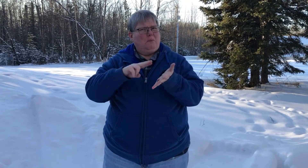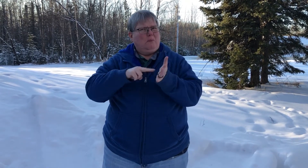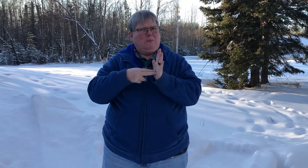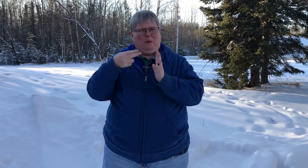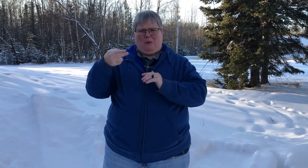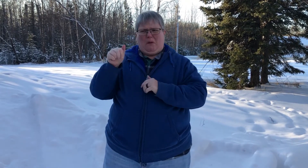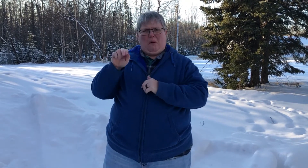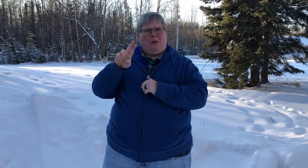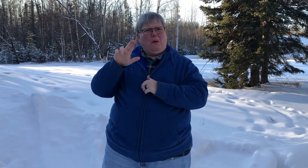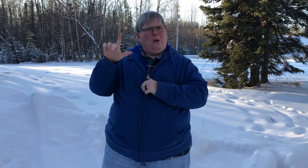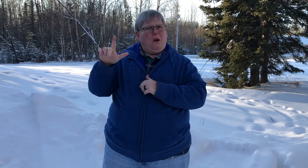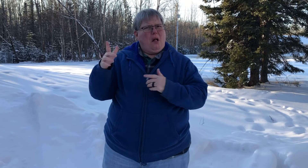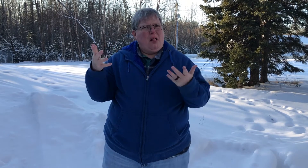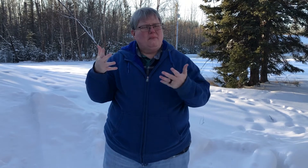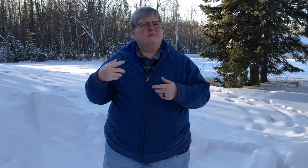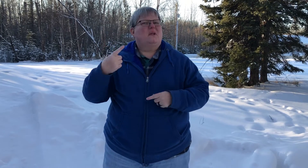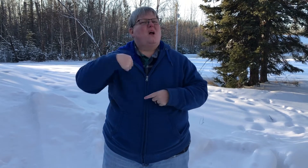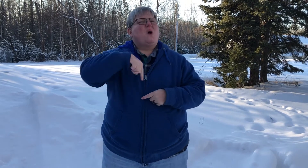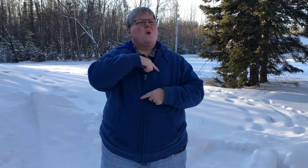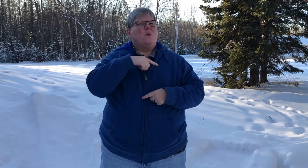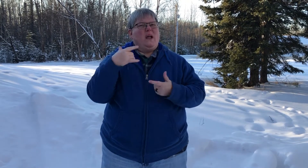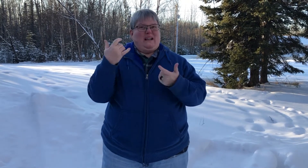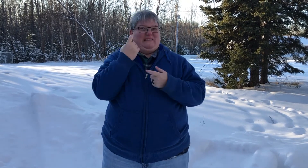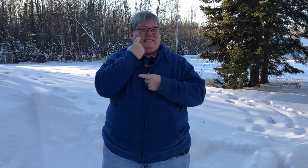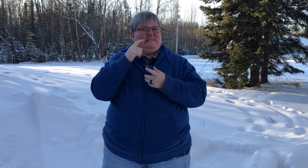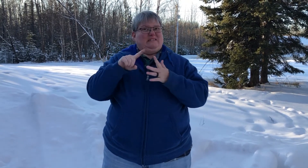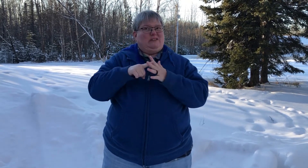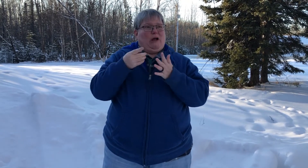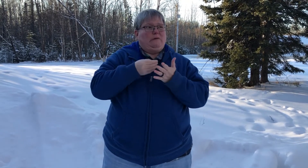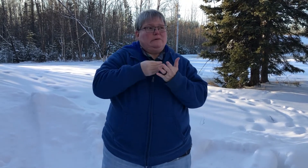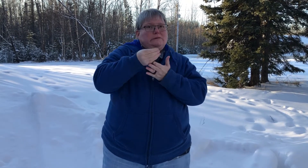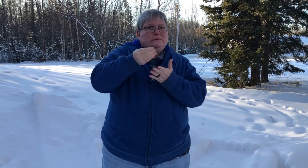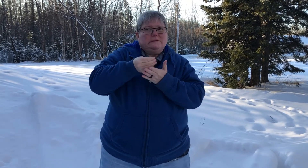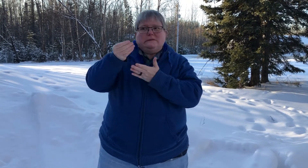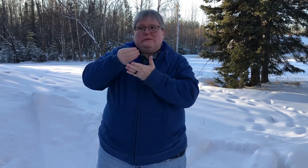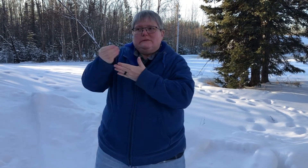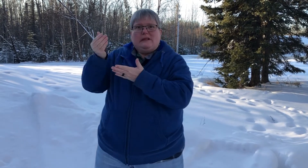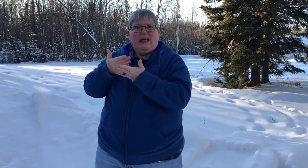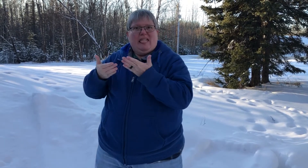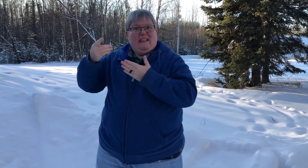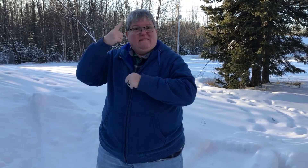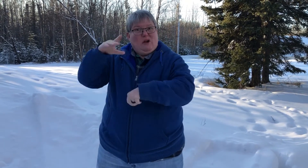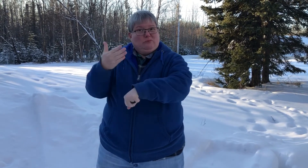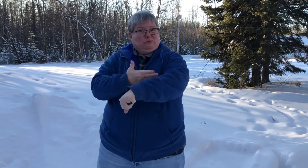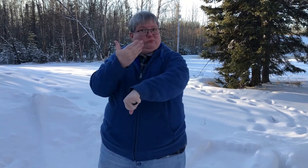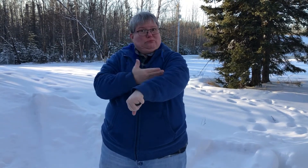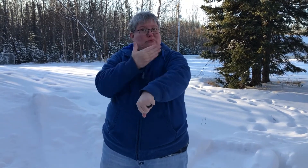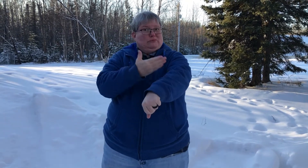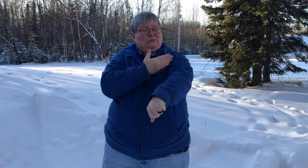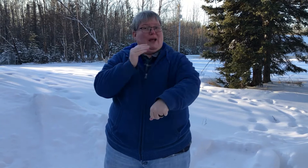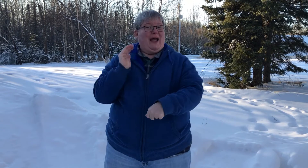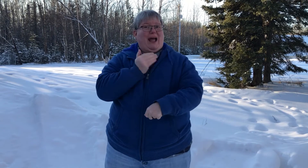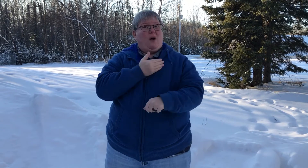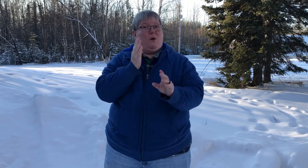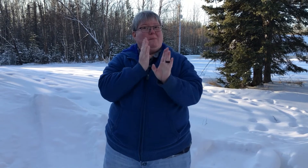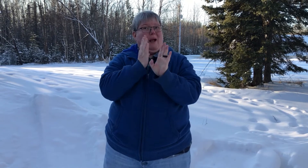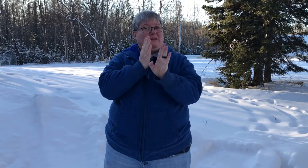What does hall mean? We have started buying some things to do the renovations on the bus,